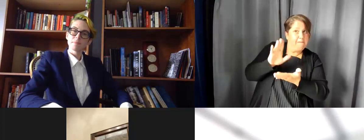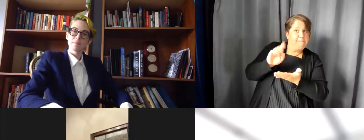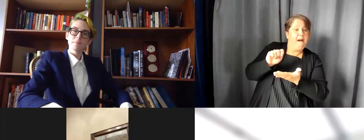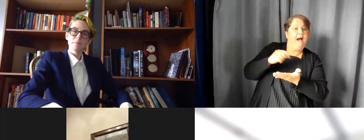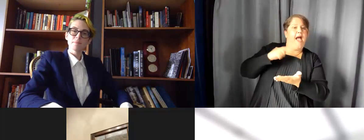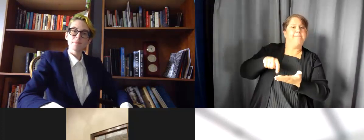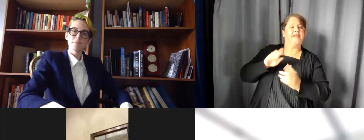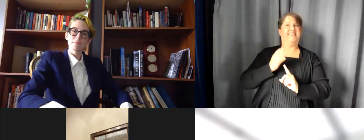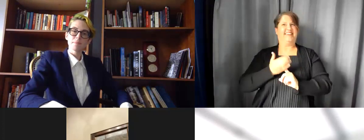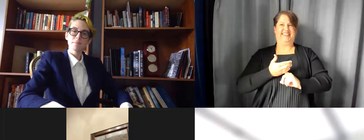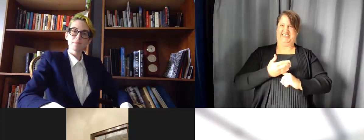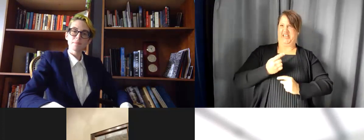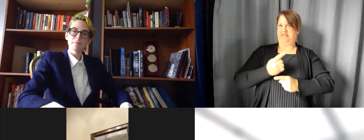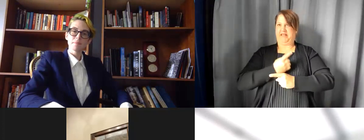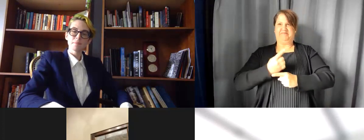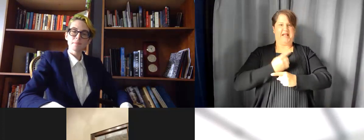Jordan Radford: you have to rely on this kindness, and then